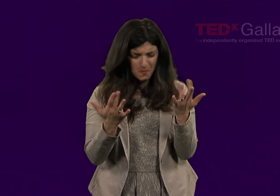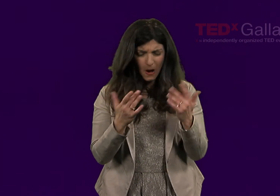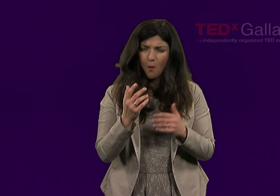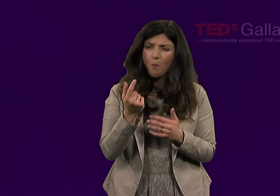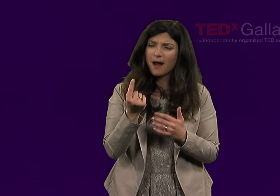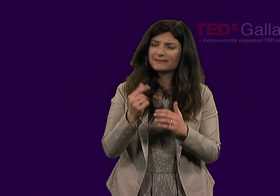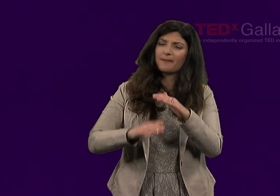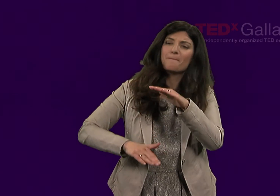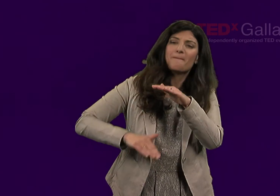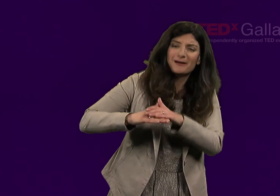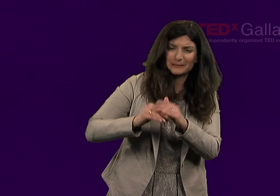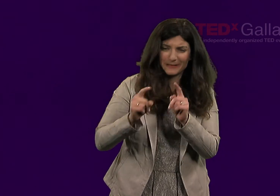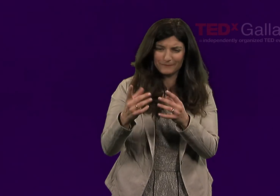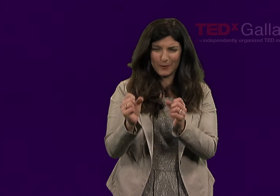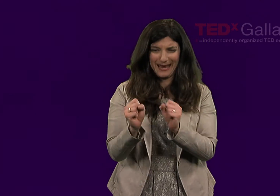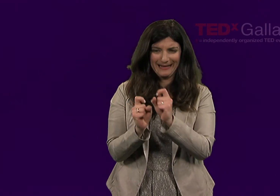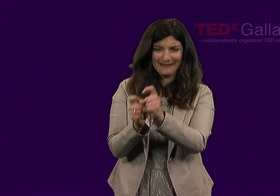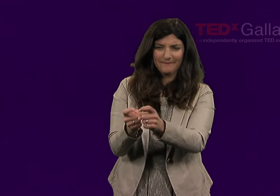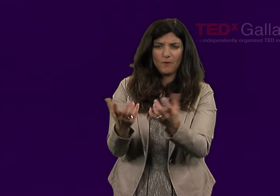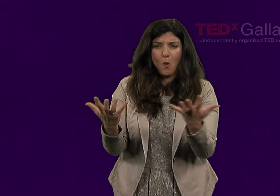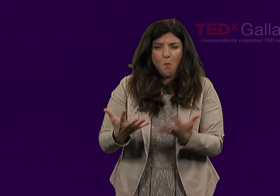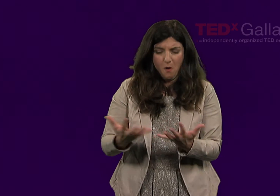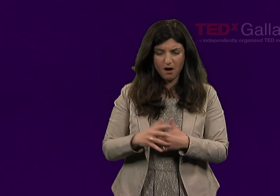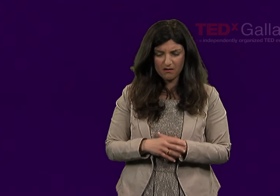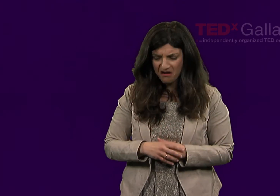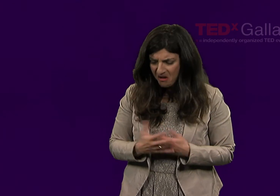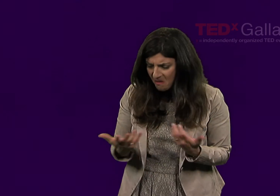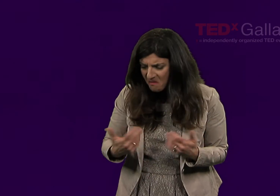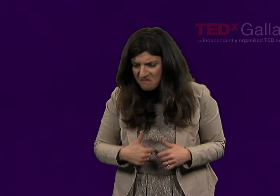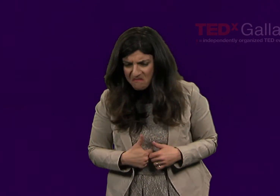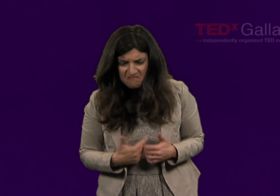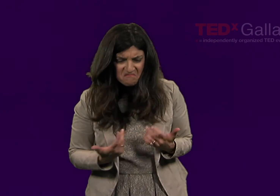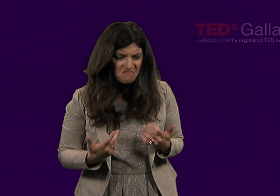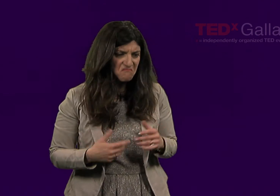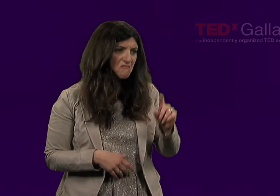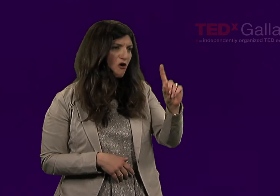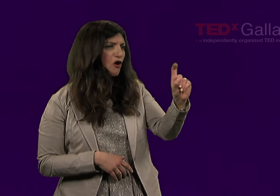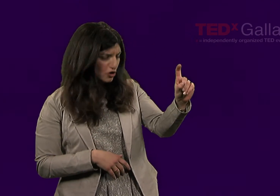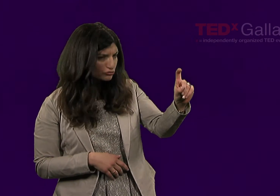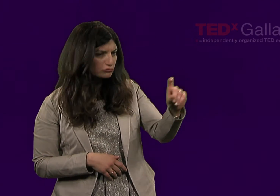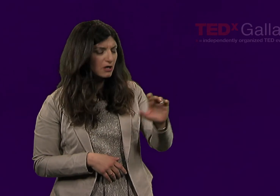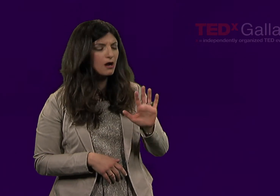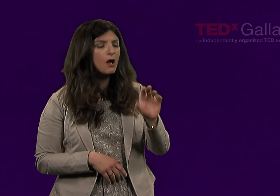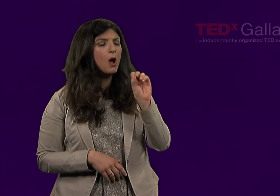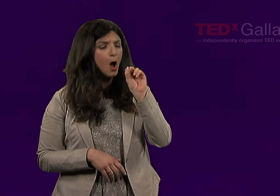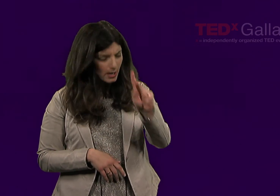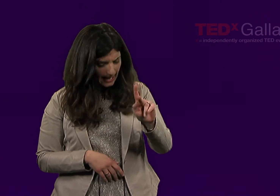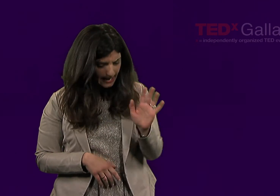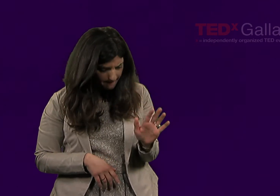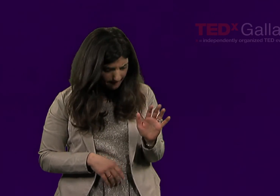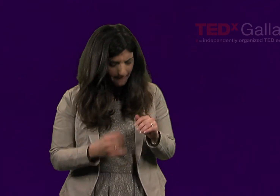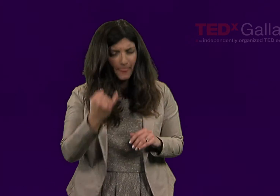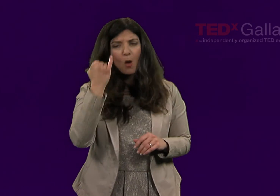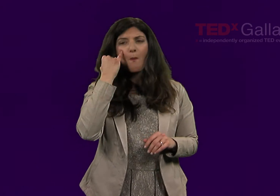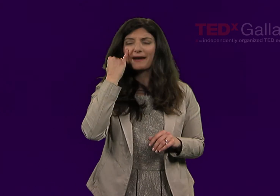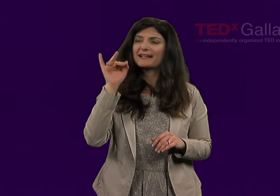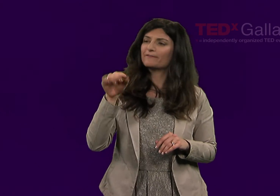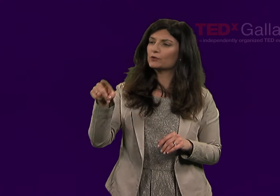And when I asked her how much she felt she could give, she felt maybe $100 would be within her budget. So I challenged her.